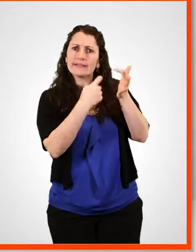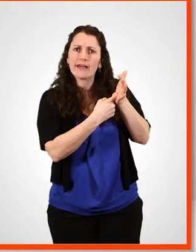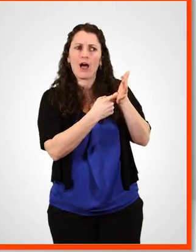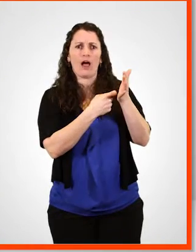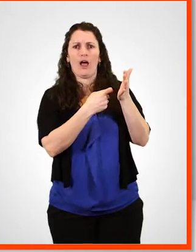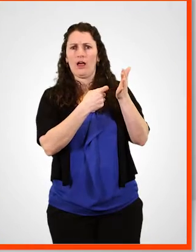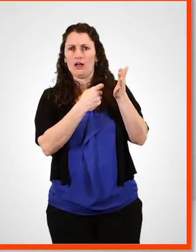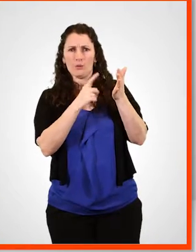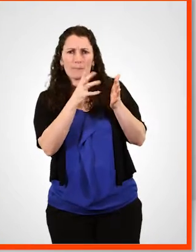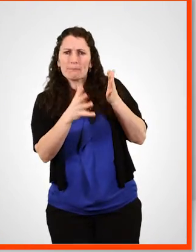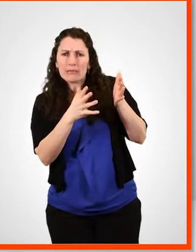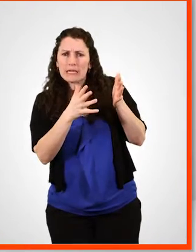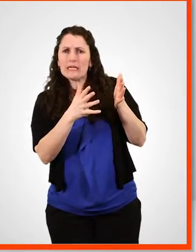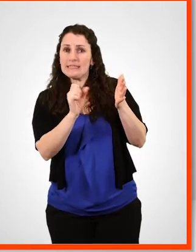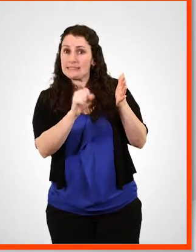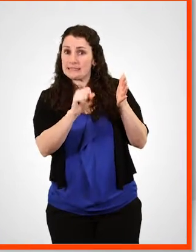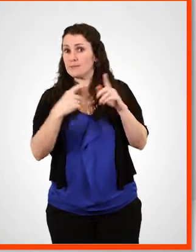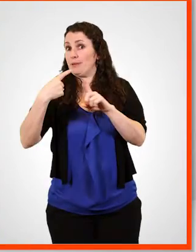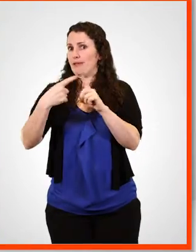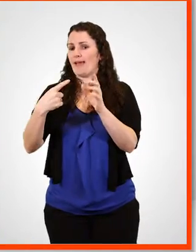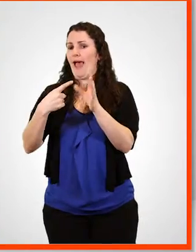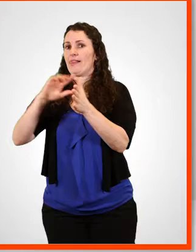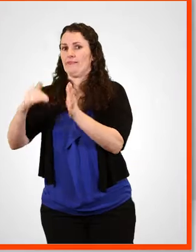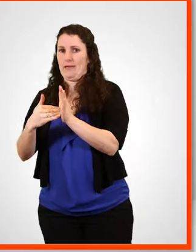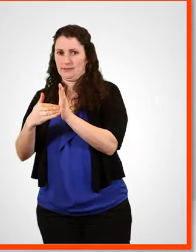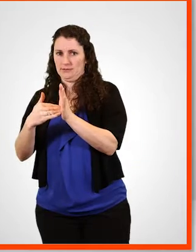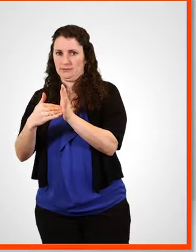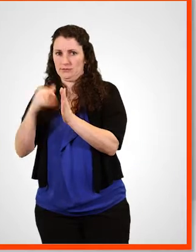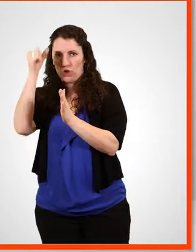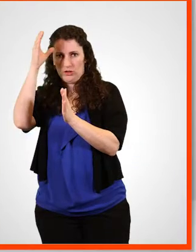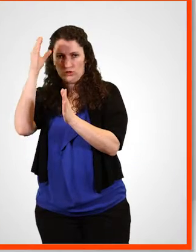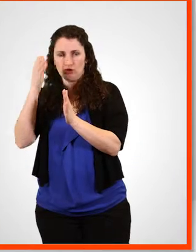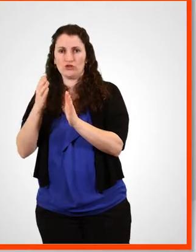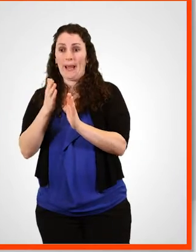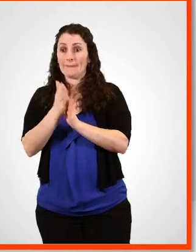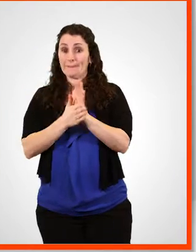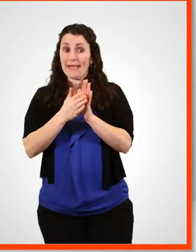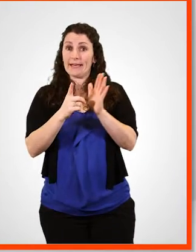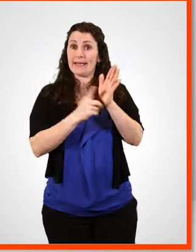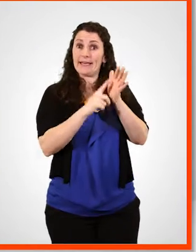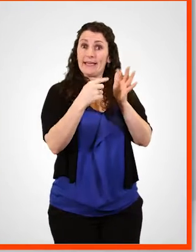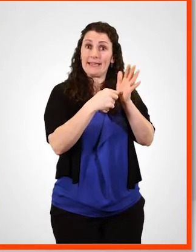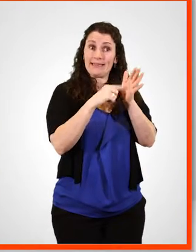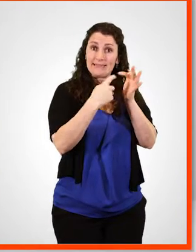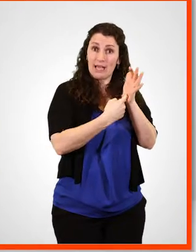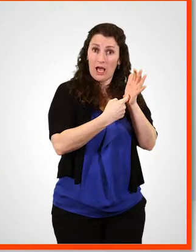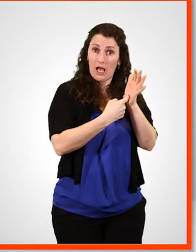This is this alphabet knowledge, this notion of how letters operate in terms of their relationship into making that connection